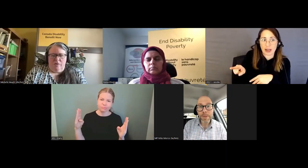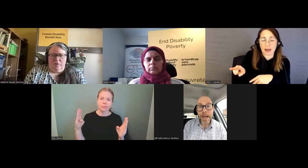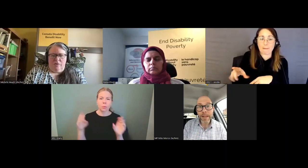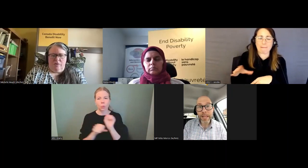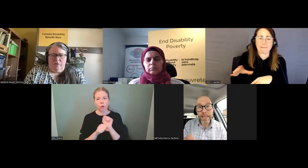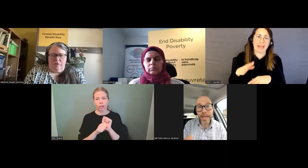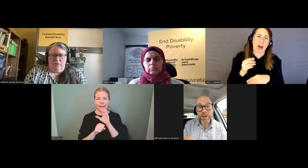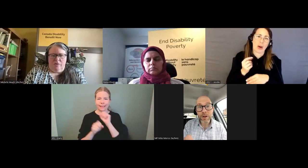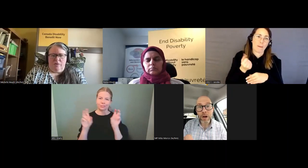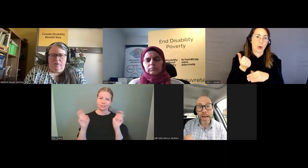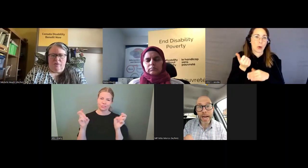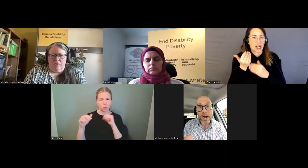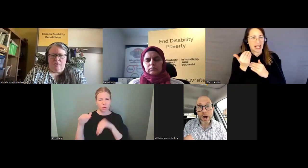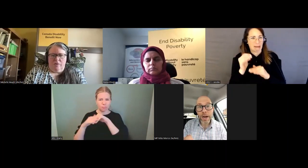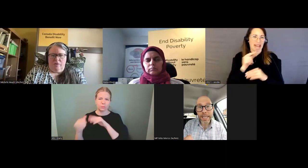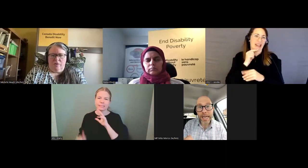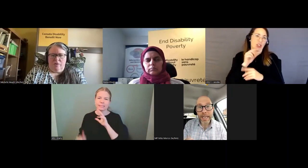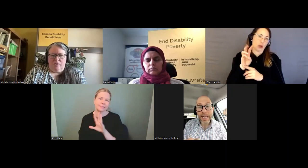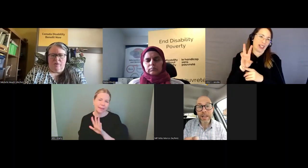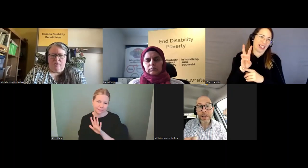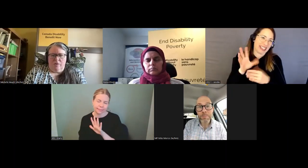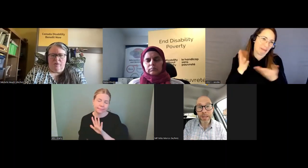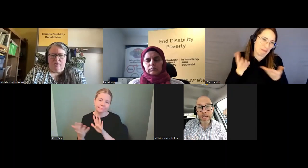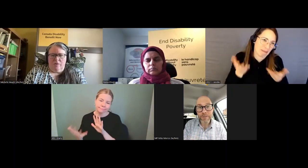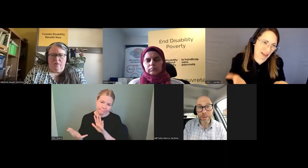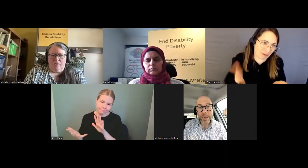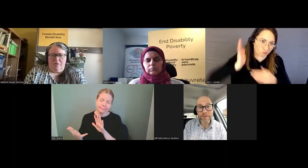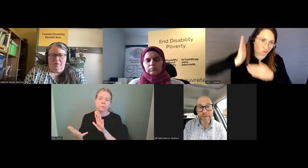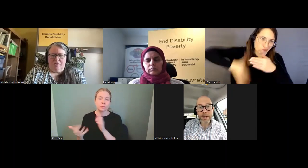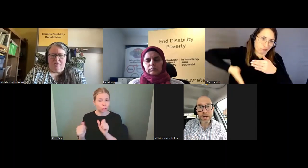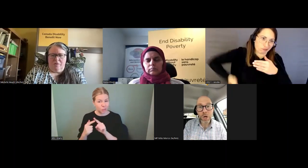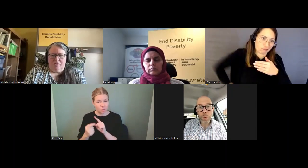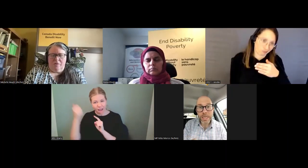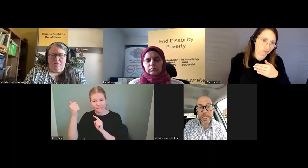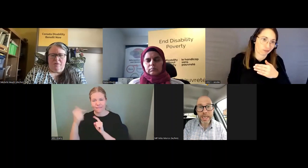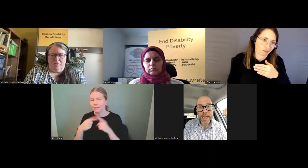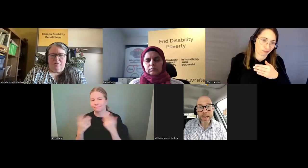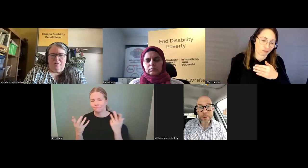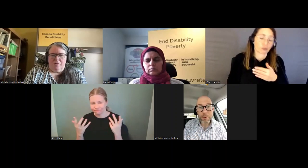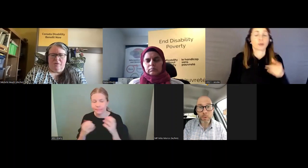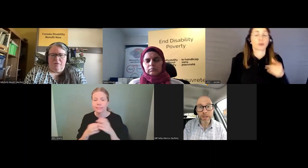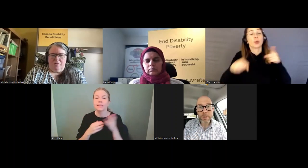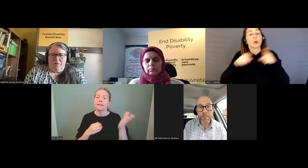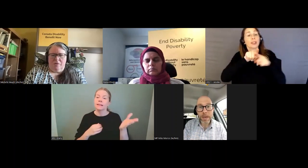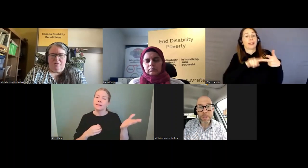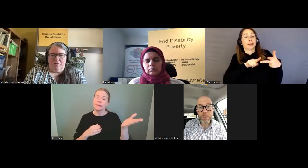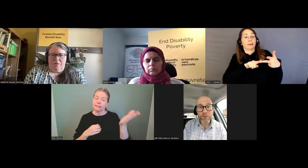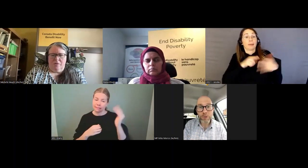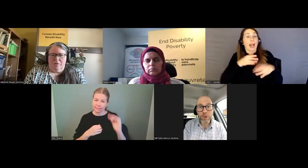AND THE LAST ON ACCESSIBILITY OF THE BENEFIT, WE DID GET AN IMPORTANT AMENDMENT THROUGH